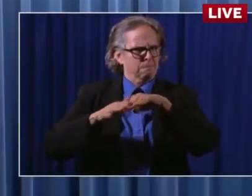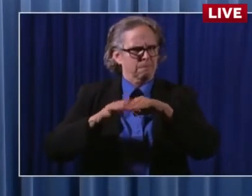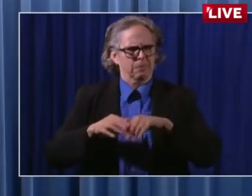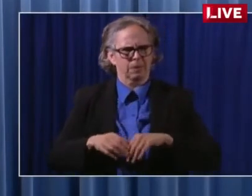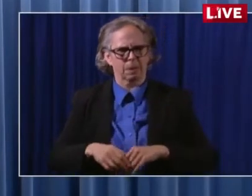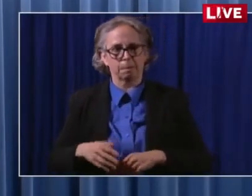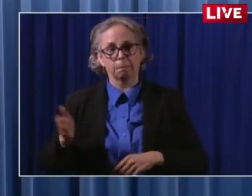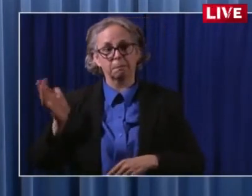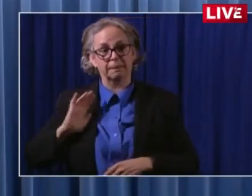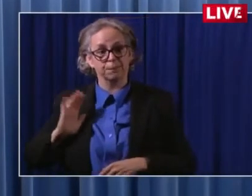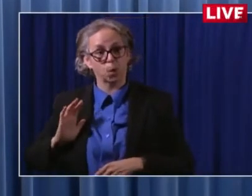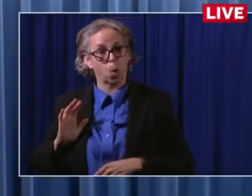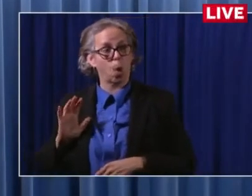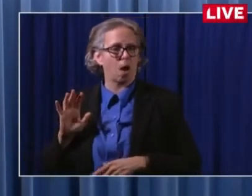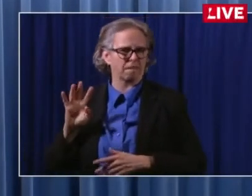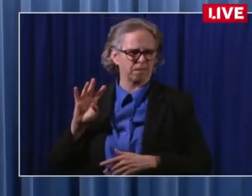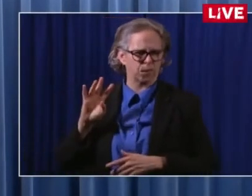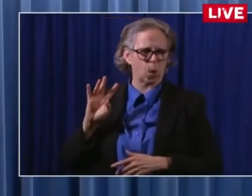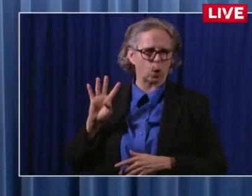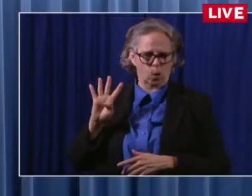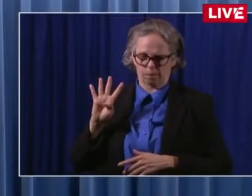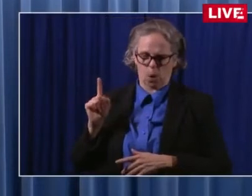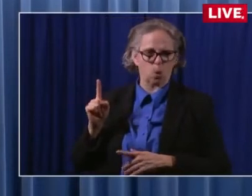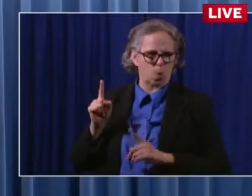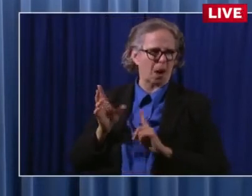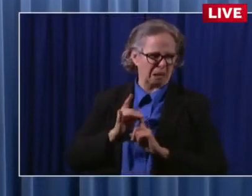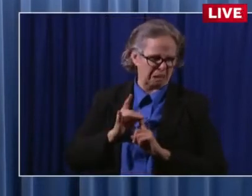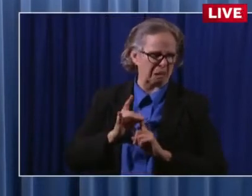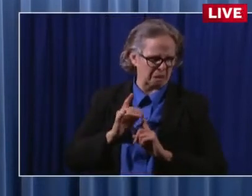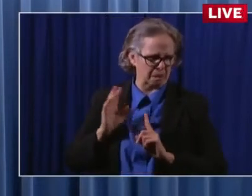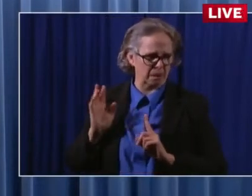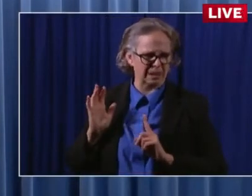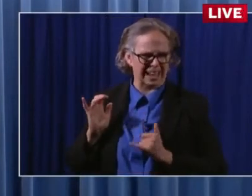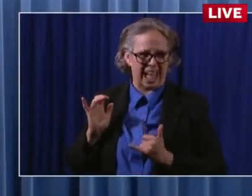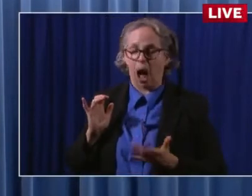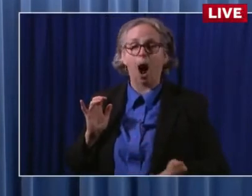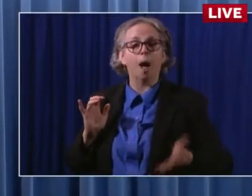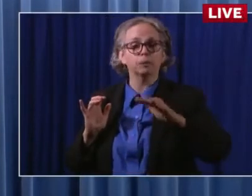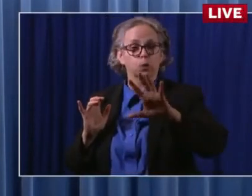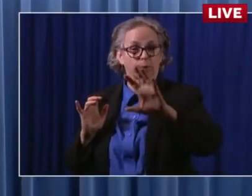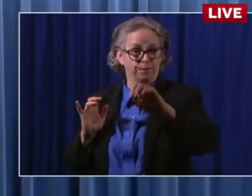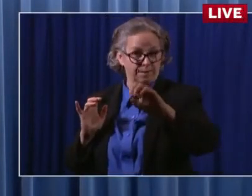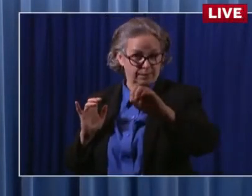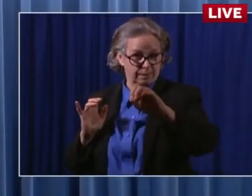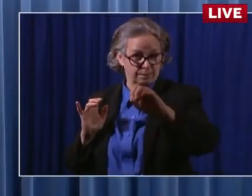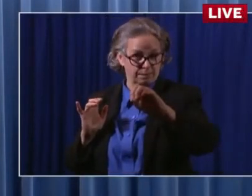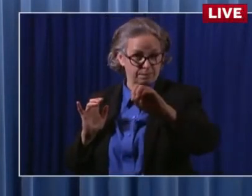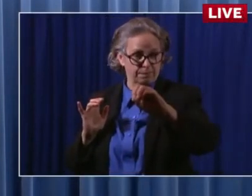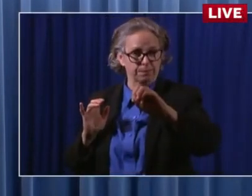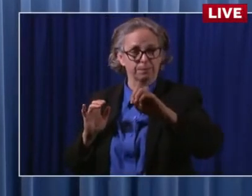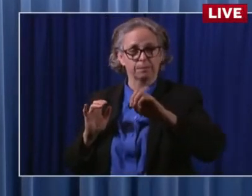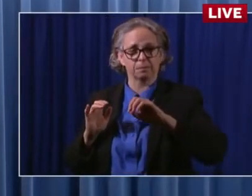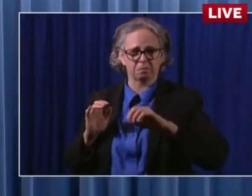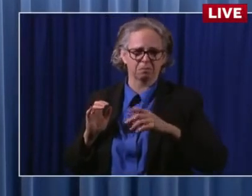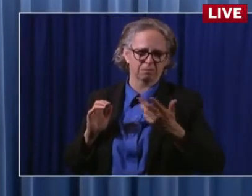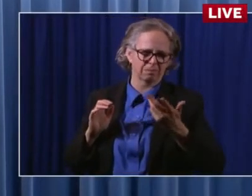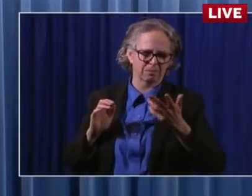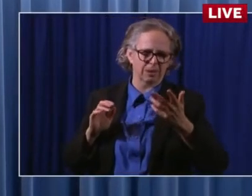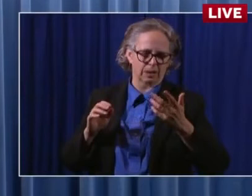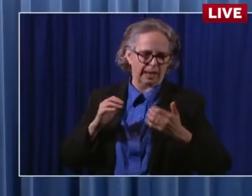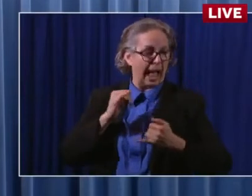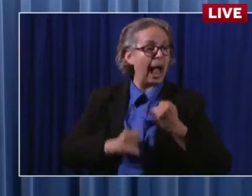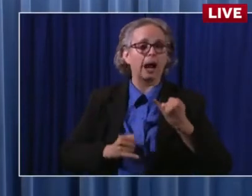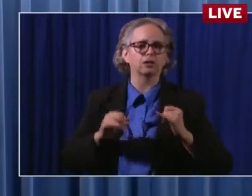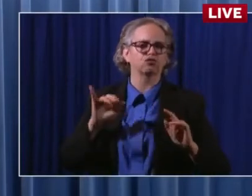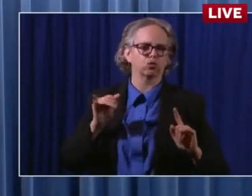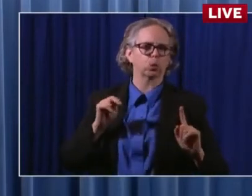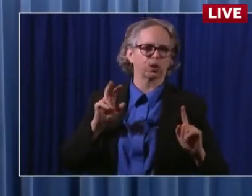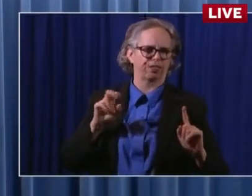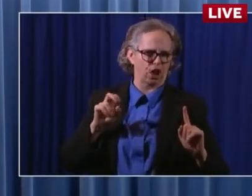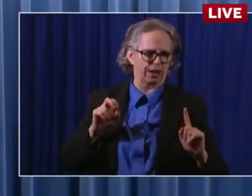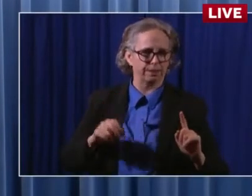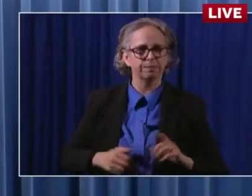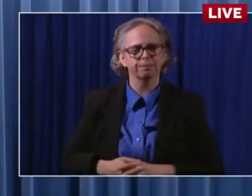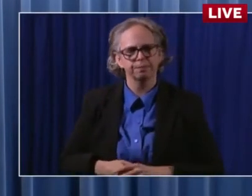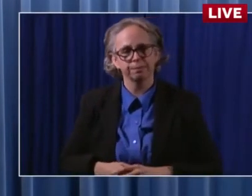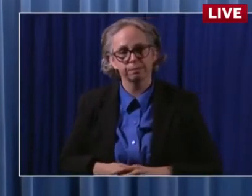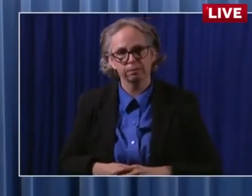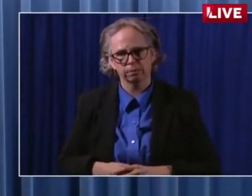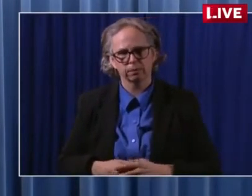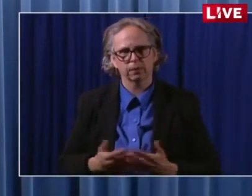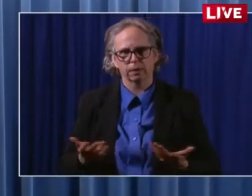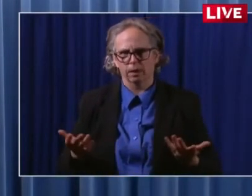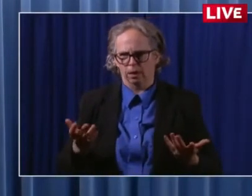CASE INCREASES FROM AN AVERAGE OF 41 CASES ON JUNE 16 TO AN AVERAGE OF 50 CASES ON JUNE 30.